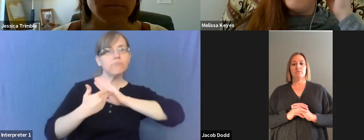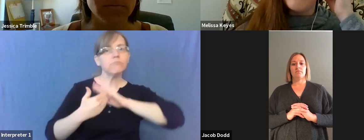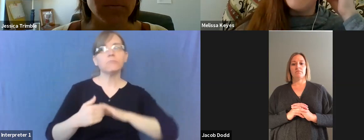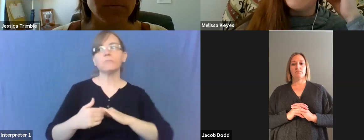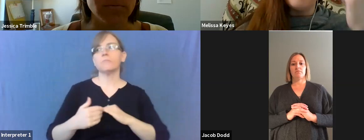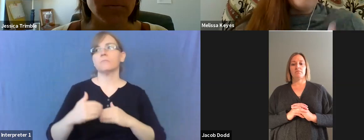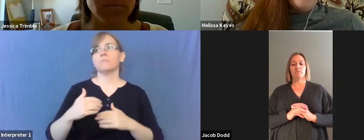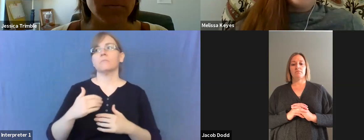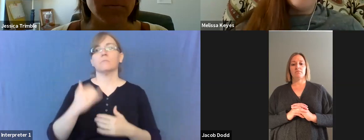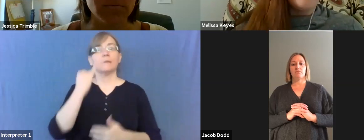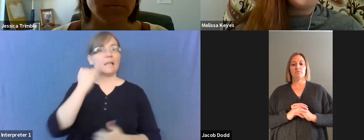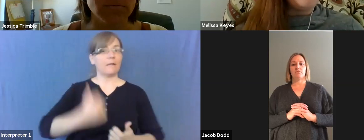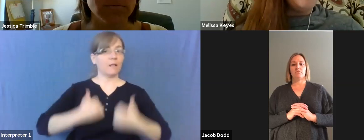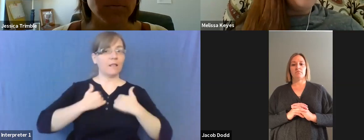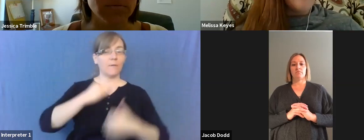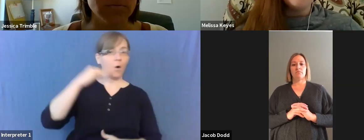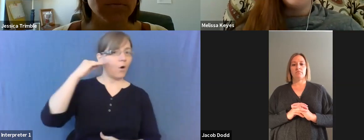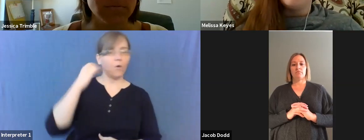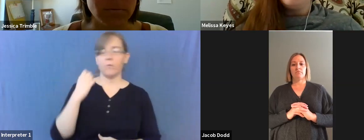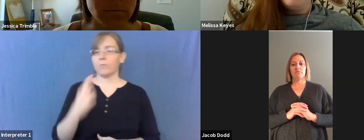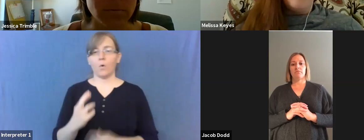If you're concerned about things like special education,